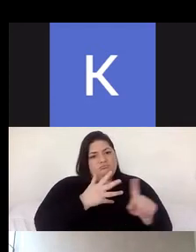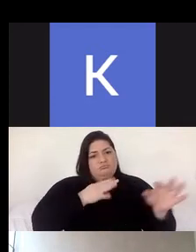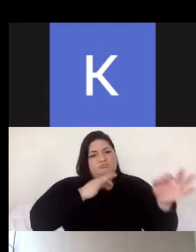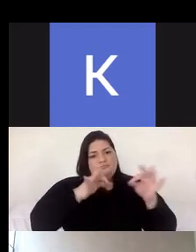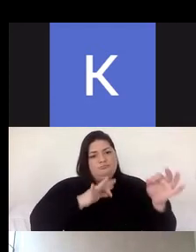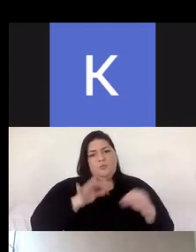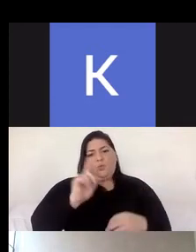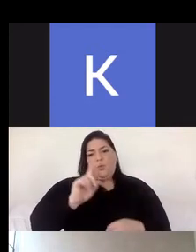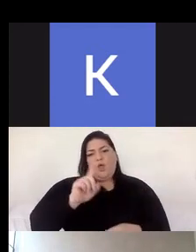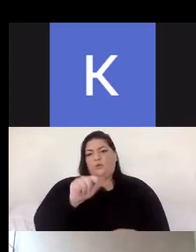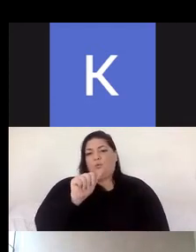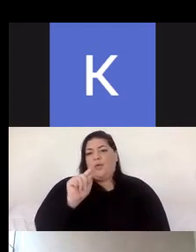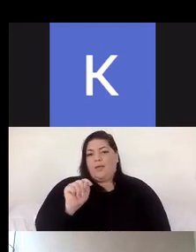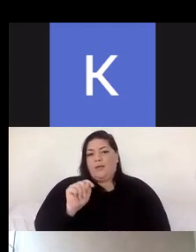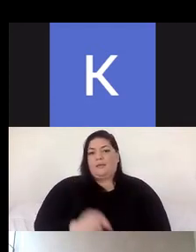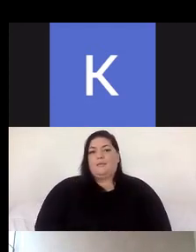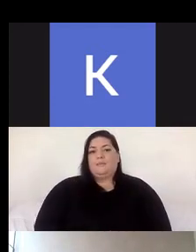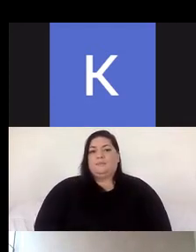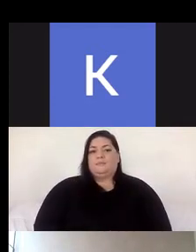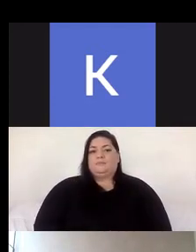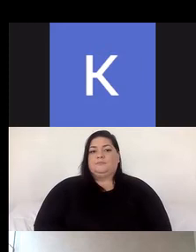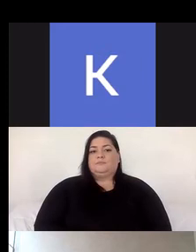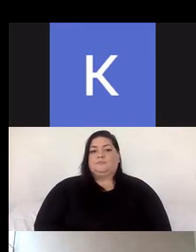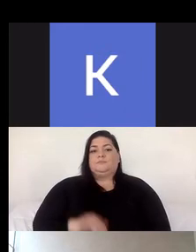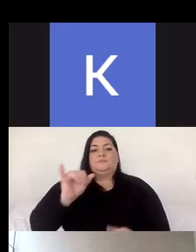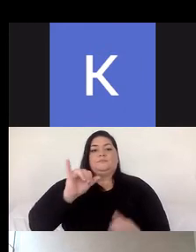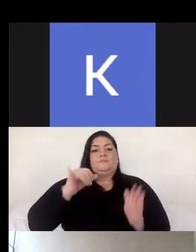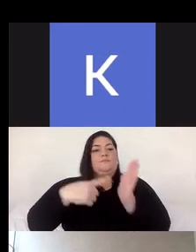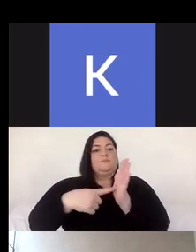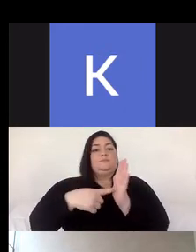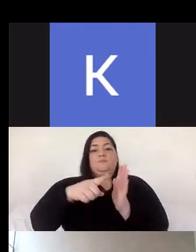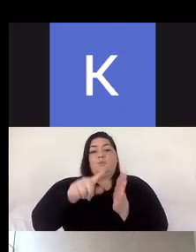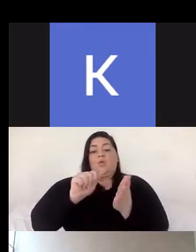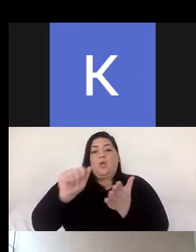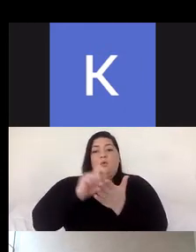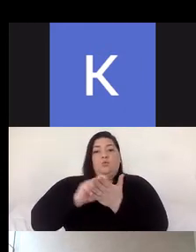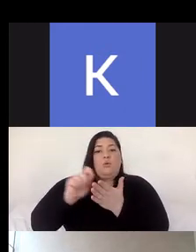So an example of something to write about or an example